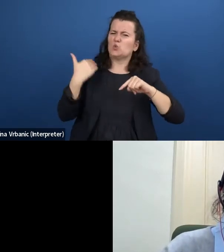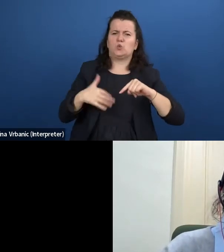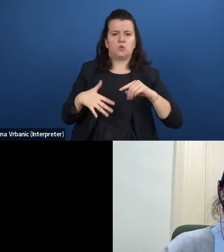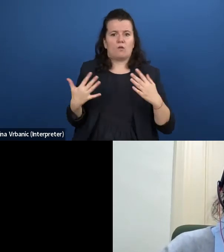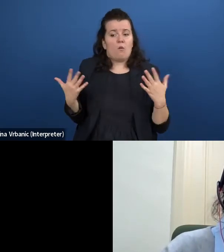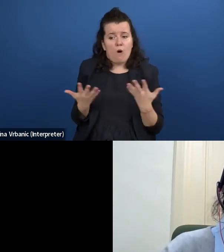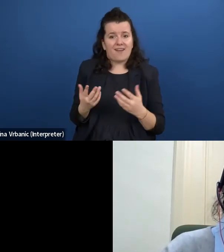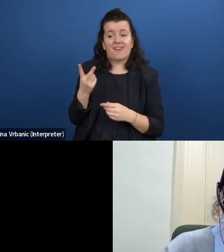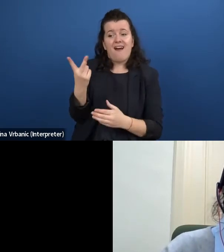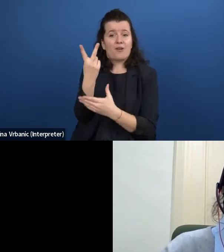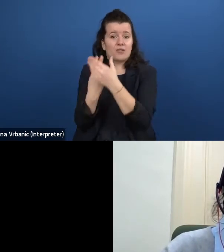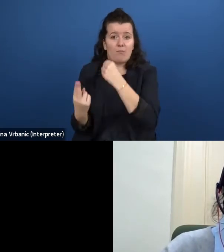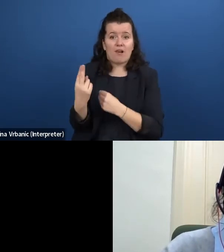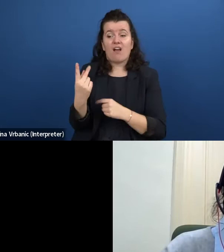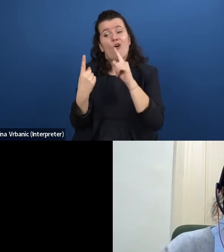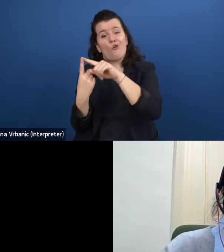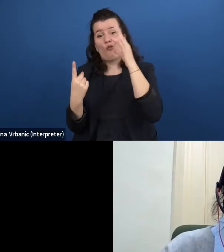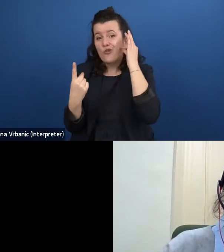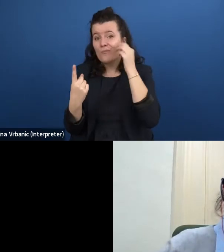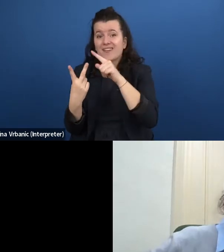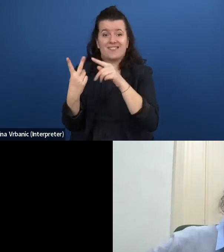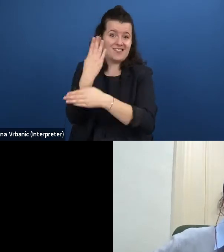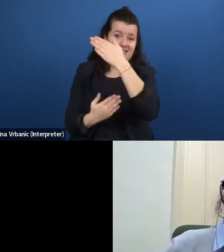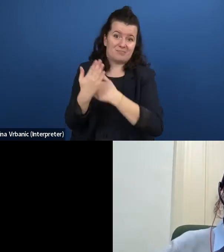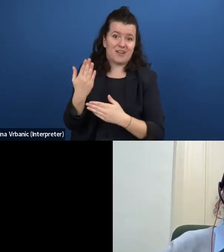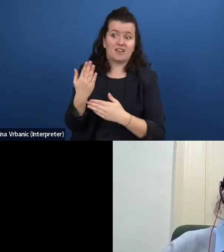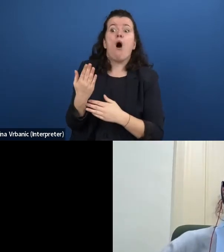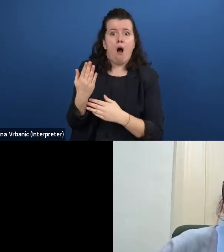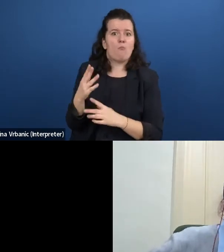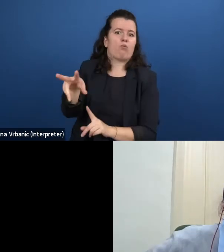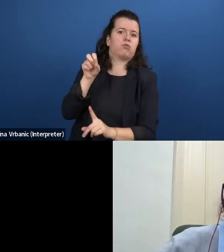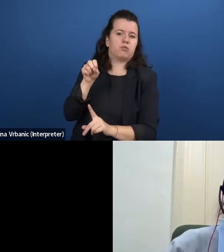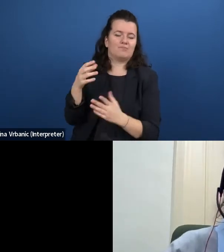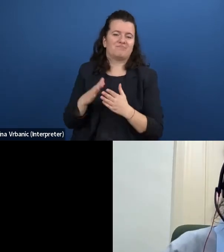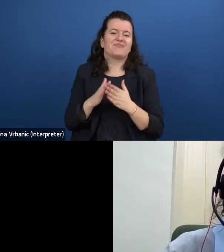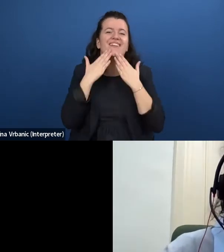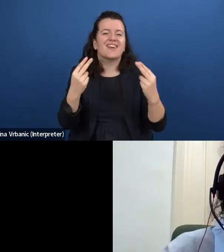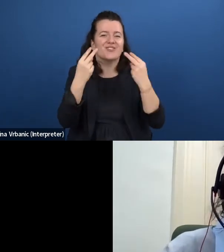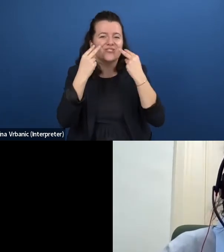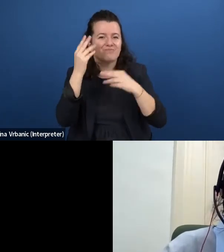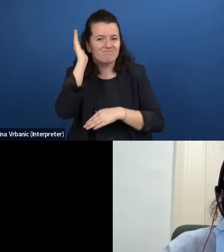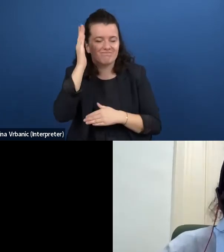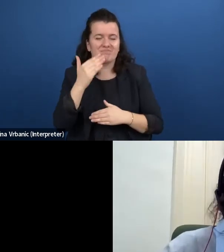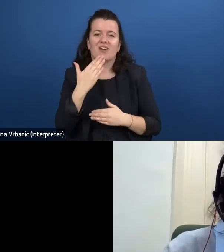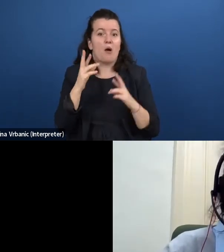So I thank you very much for this opportunity to speak and I wish you a very good discussion.